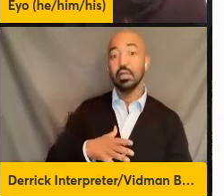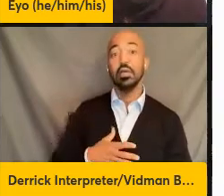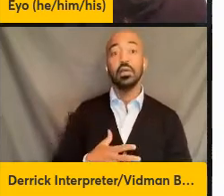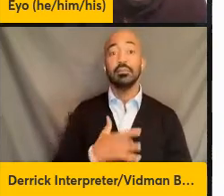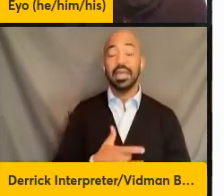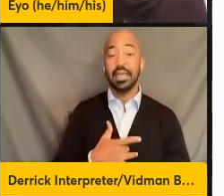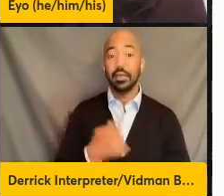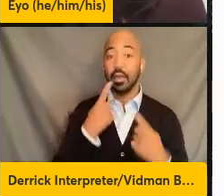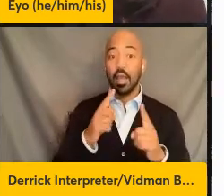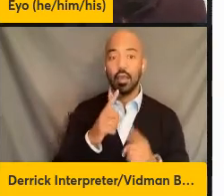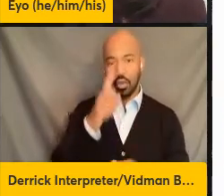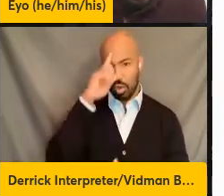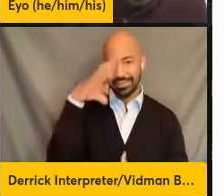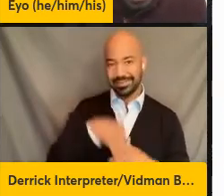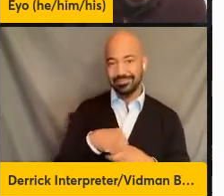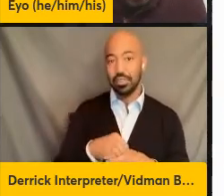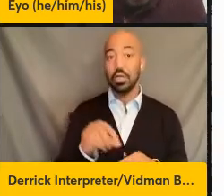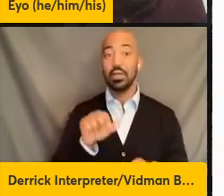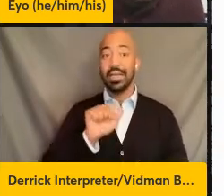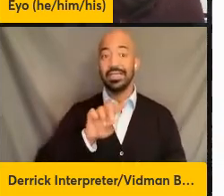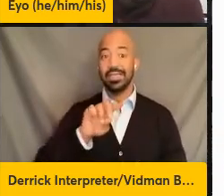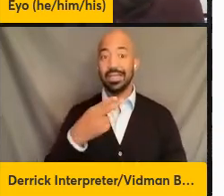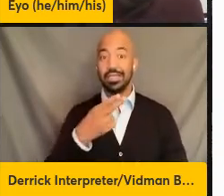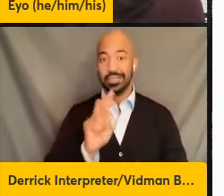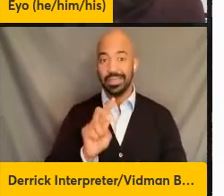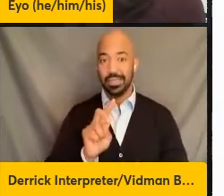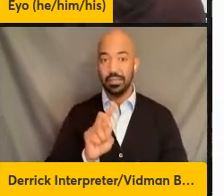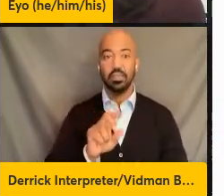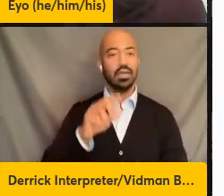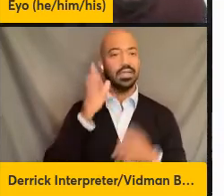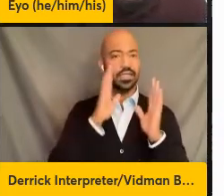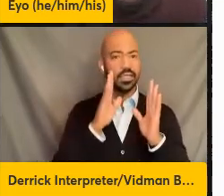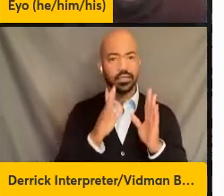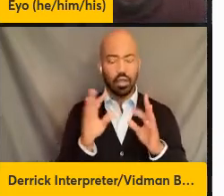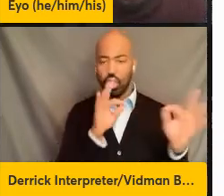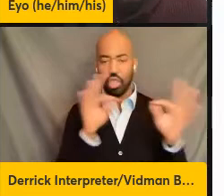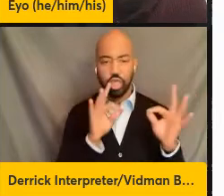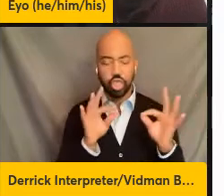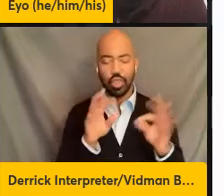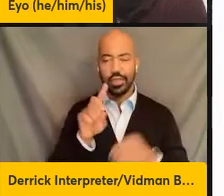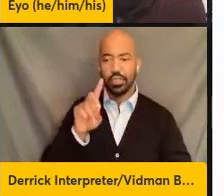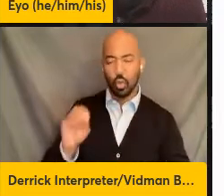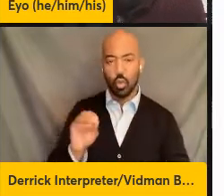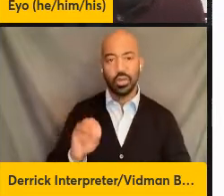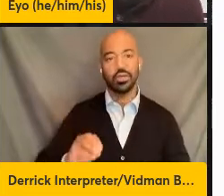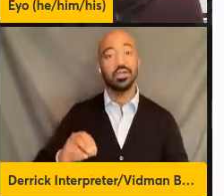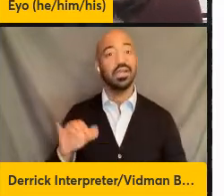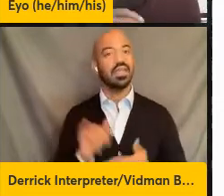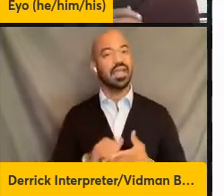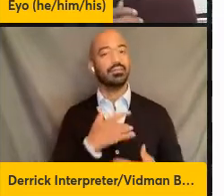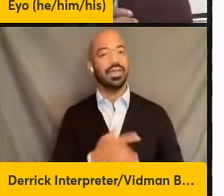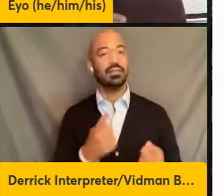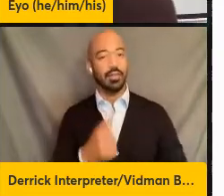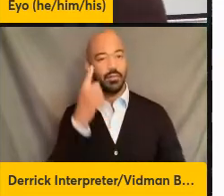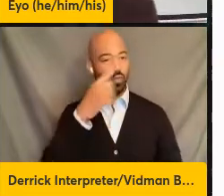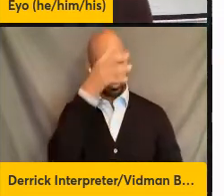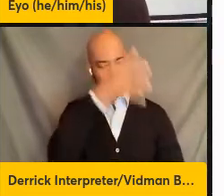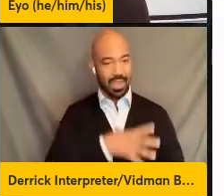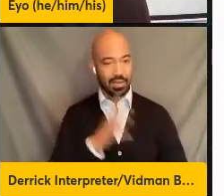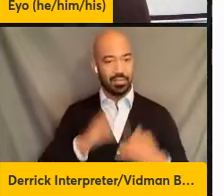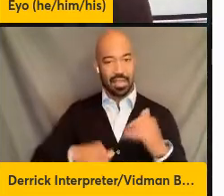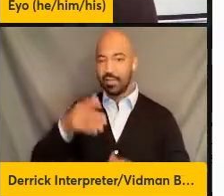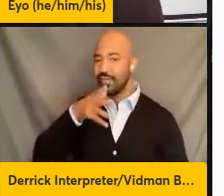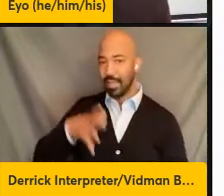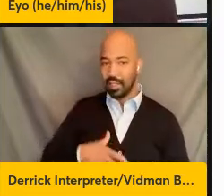course, is autism, but also ADHD attention. deficit disorders are also more common in males over females. And we wonder if